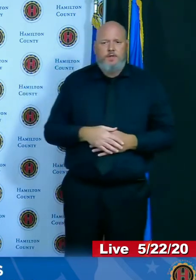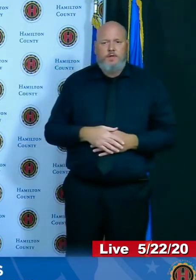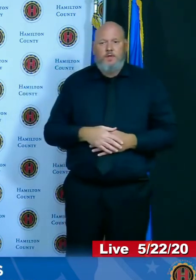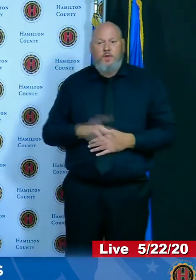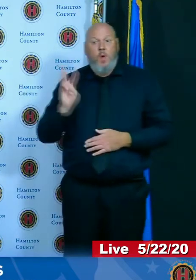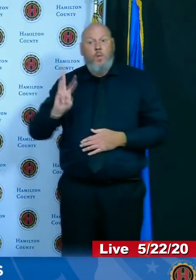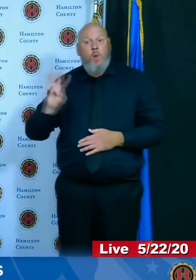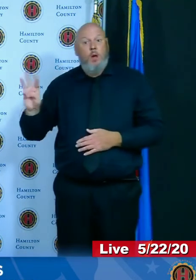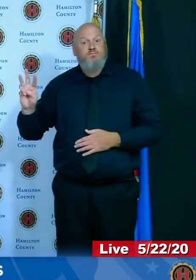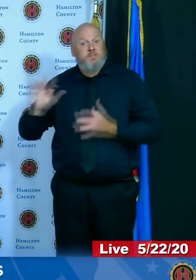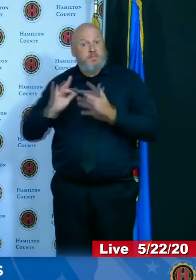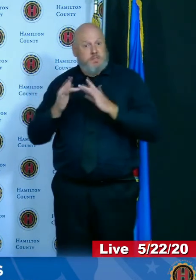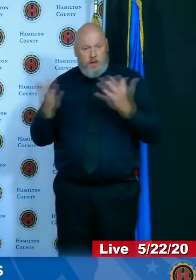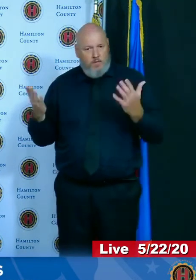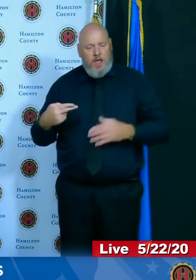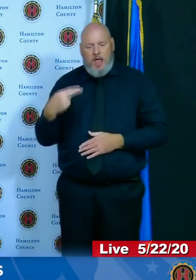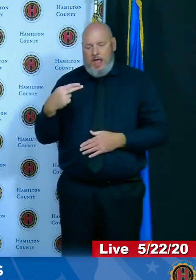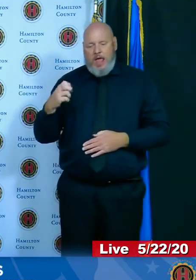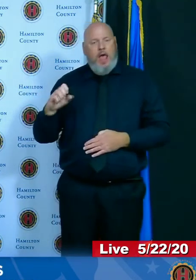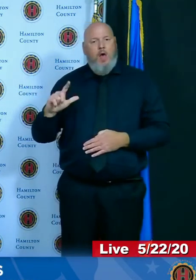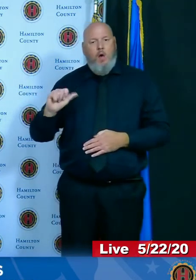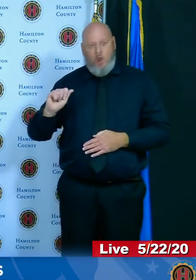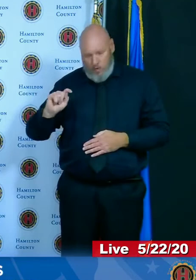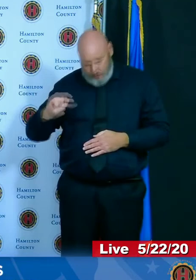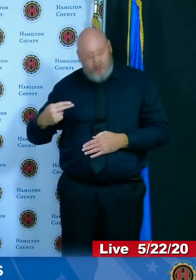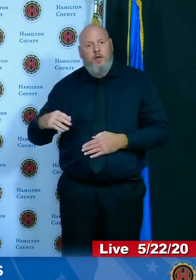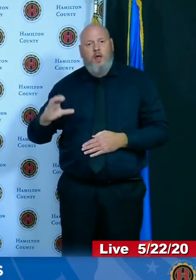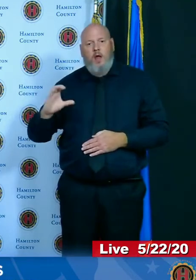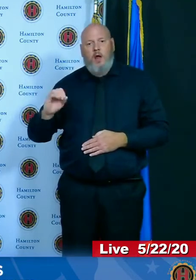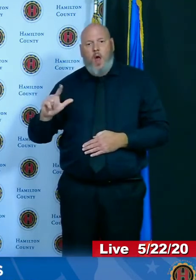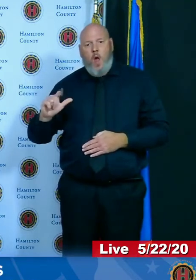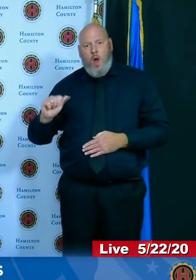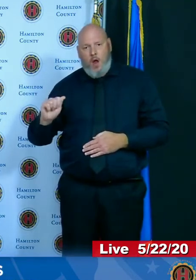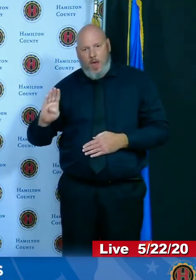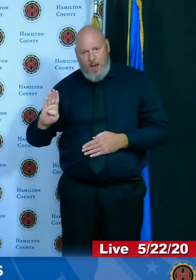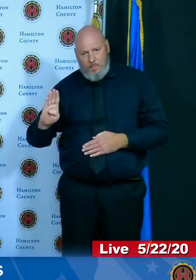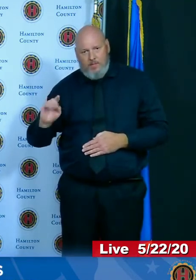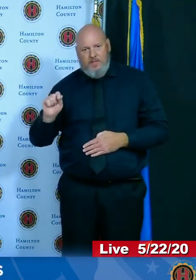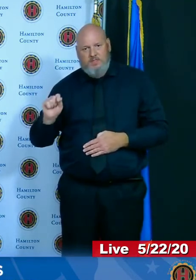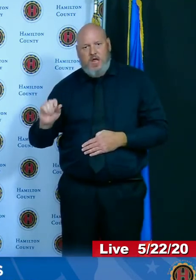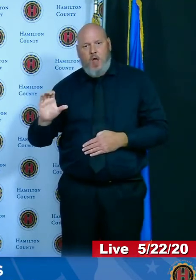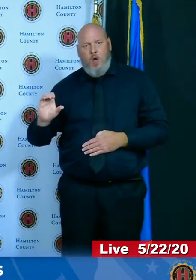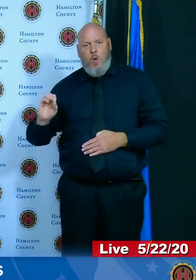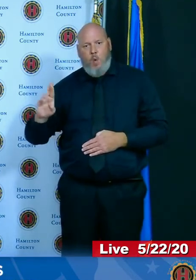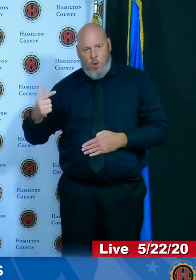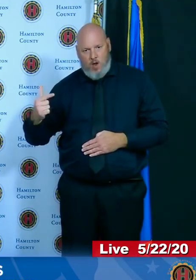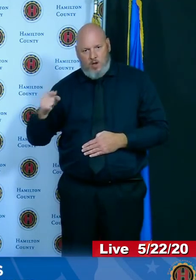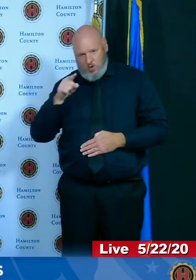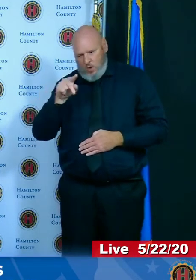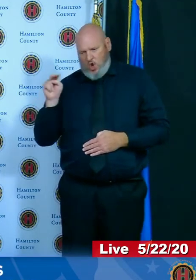the libraries so drive-through service will begin on May 26 for facilities that